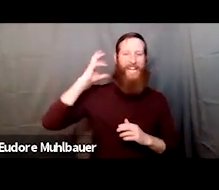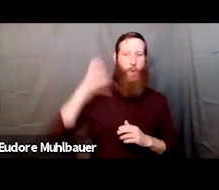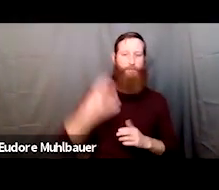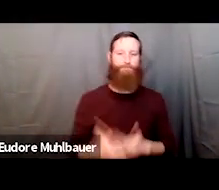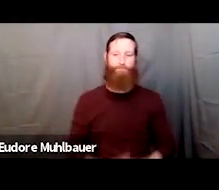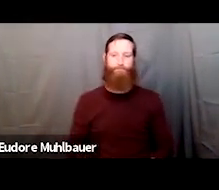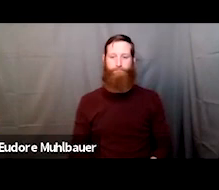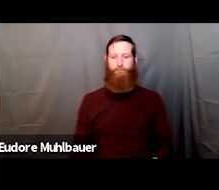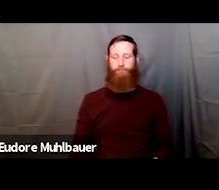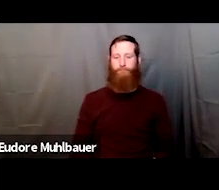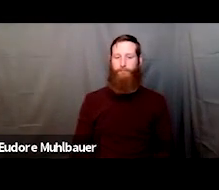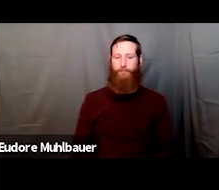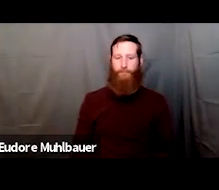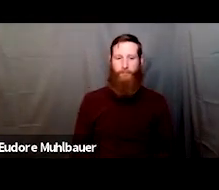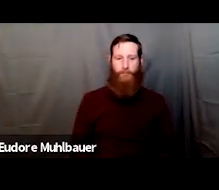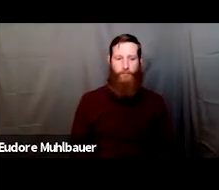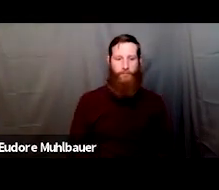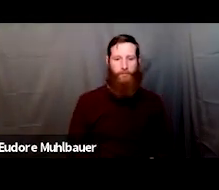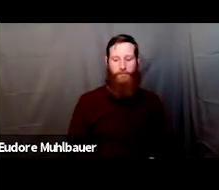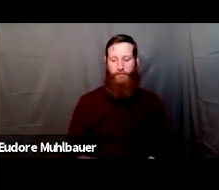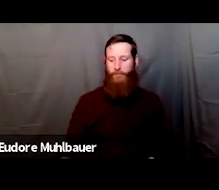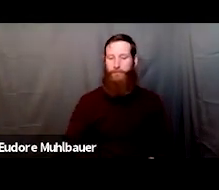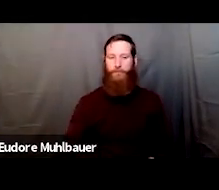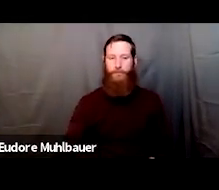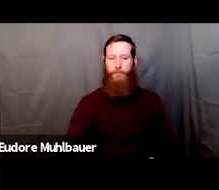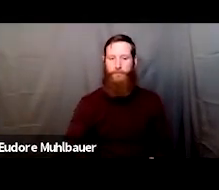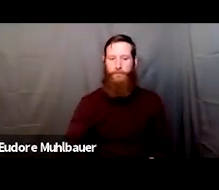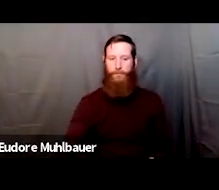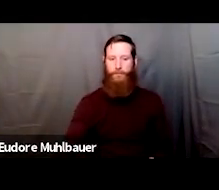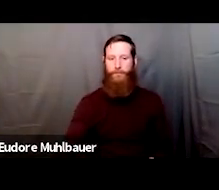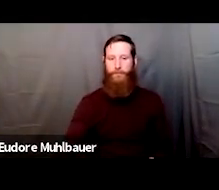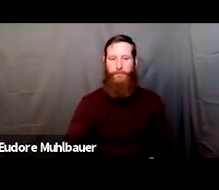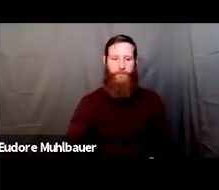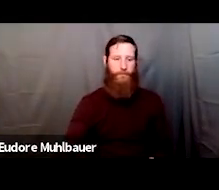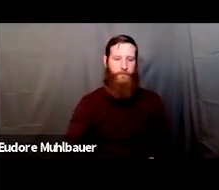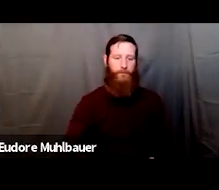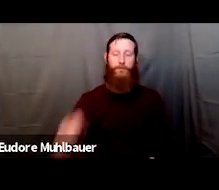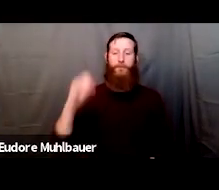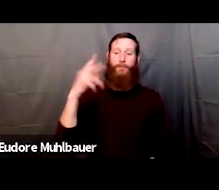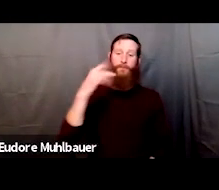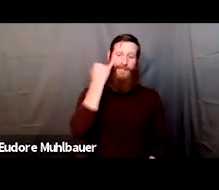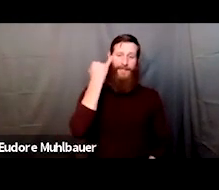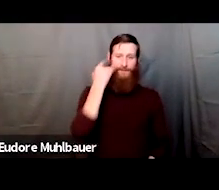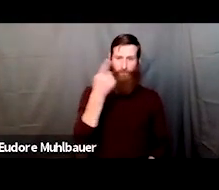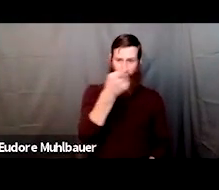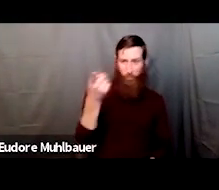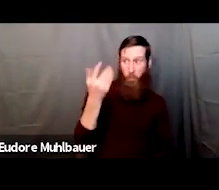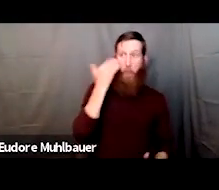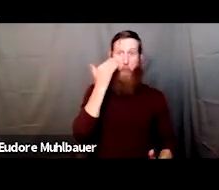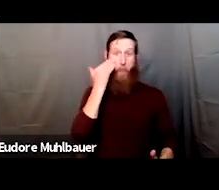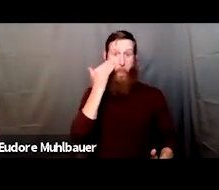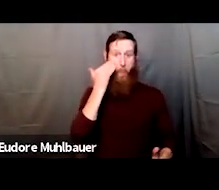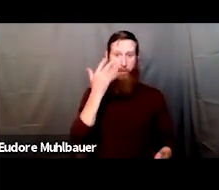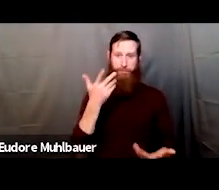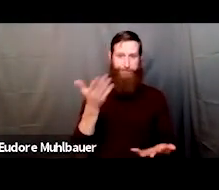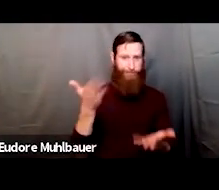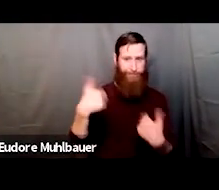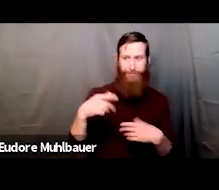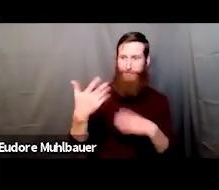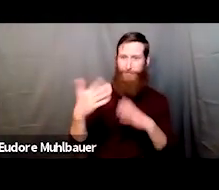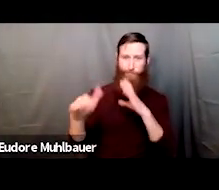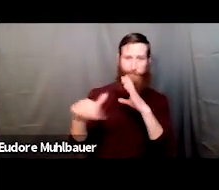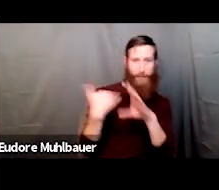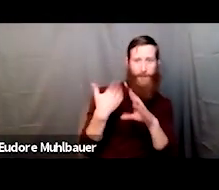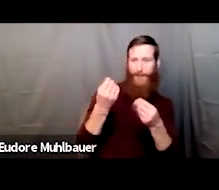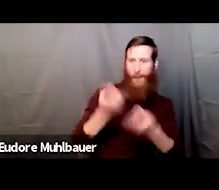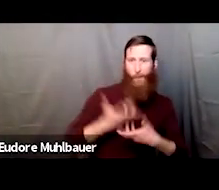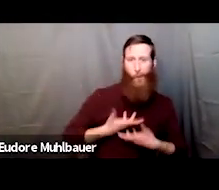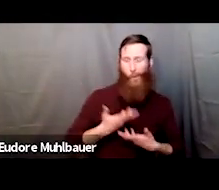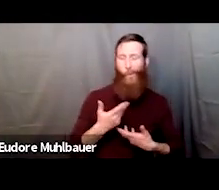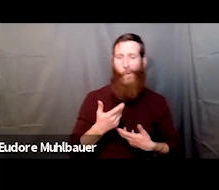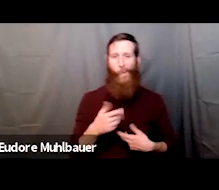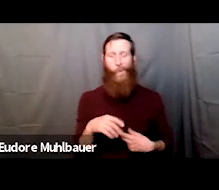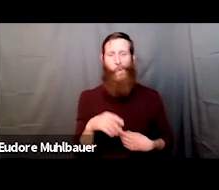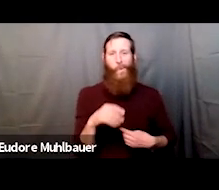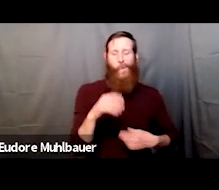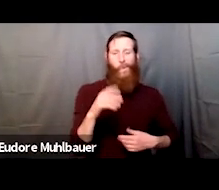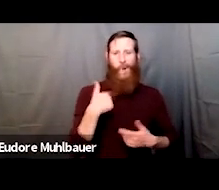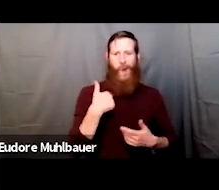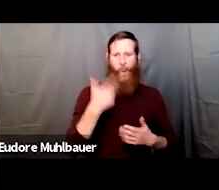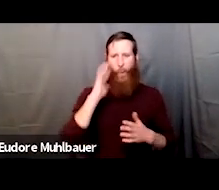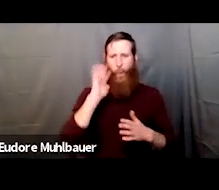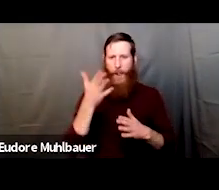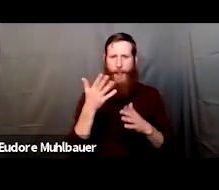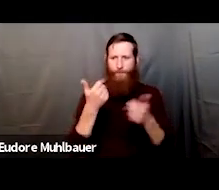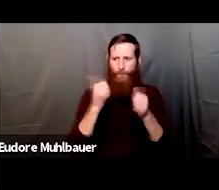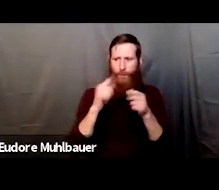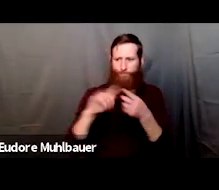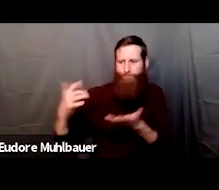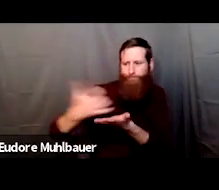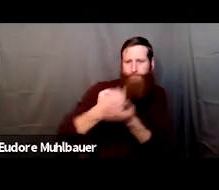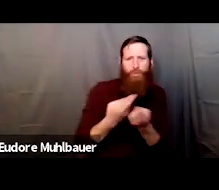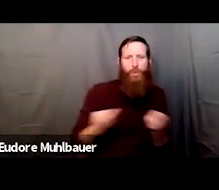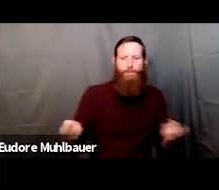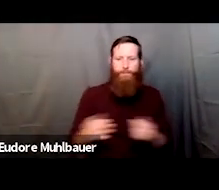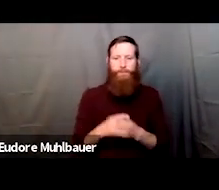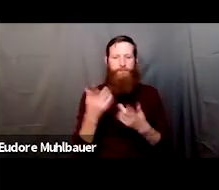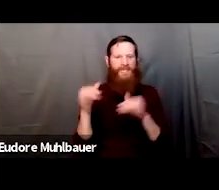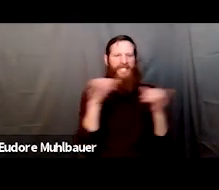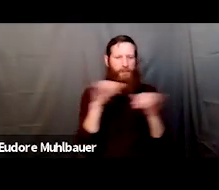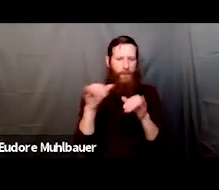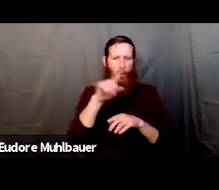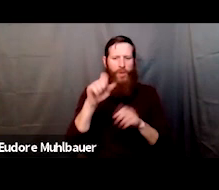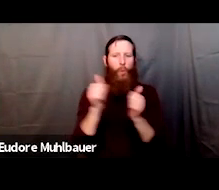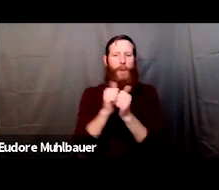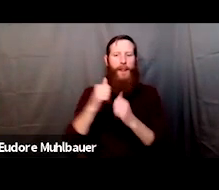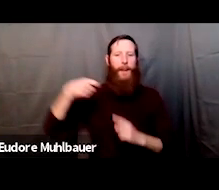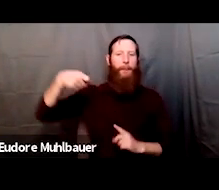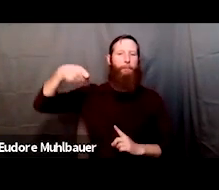If anyone in the audience has information on that please send me an email and I will compile some resources.